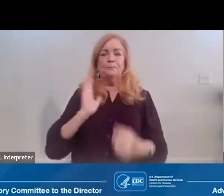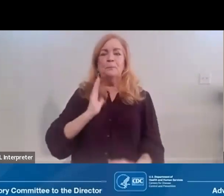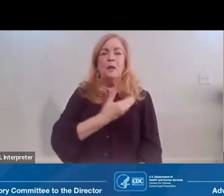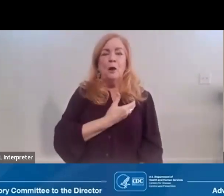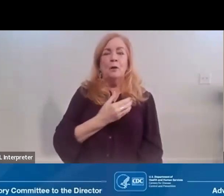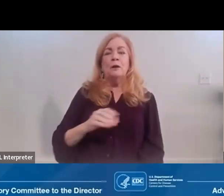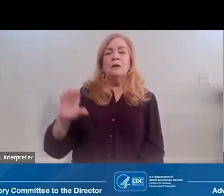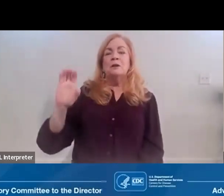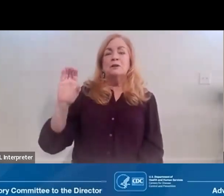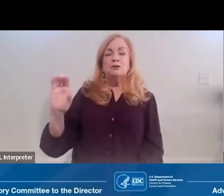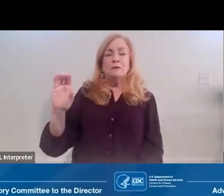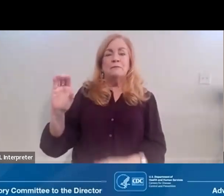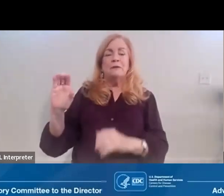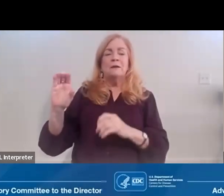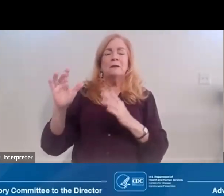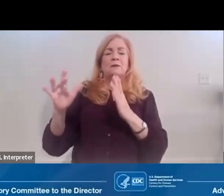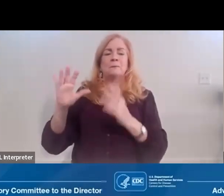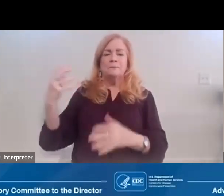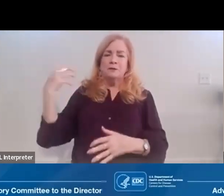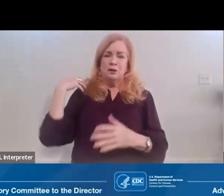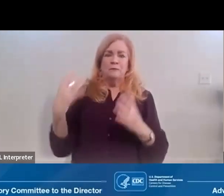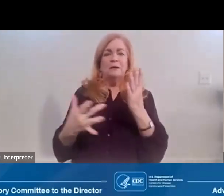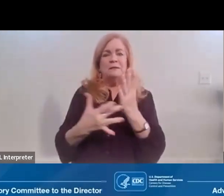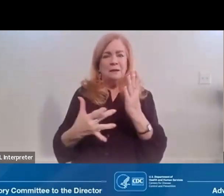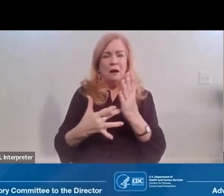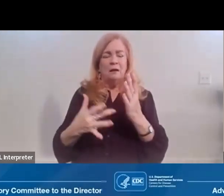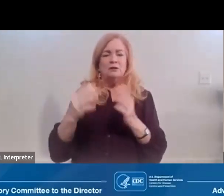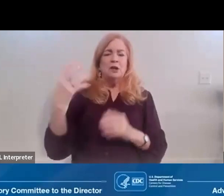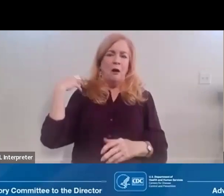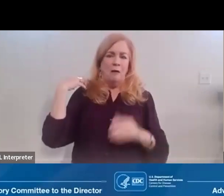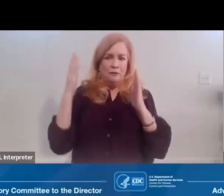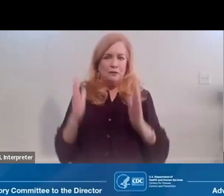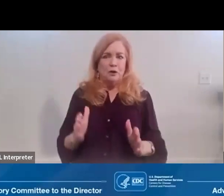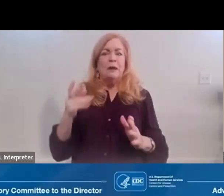He was the Chief Technology Officer from Mozilla. He came over to help us build what we're building.